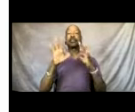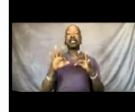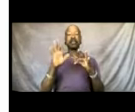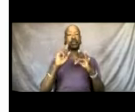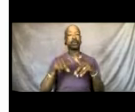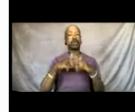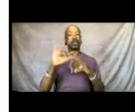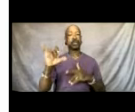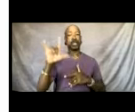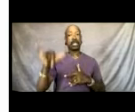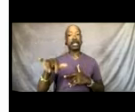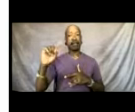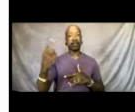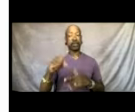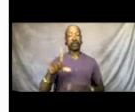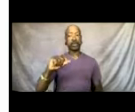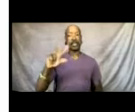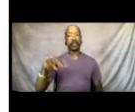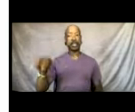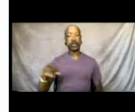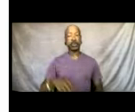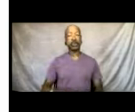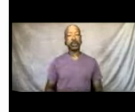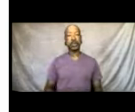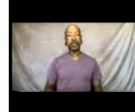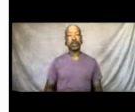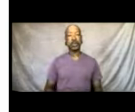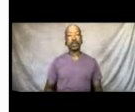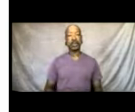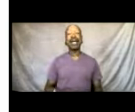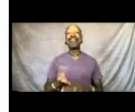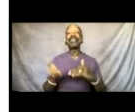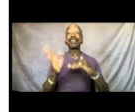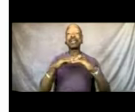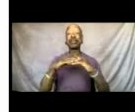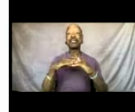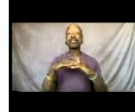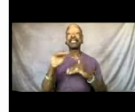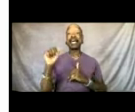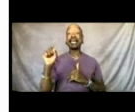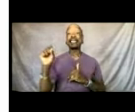increase is effective July 1st . That is what the budget